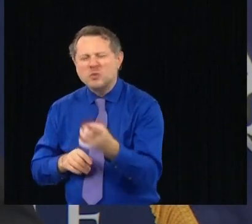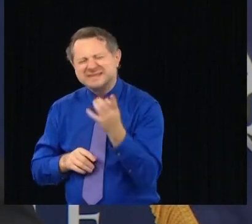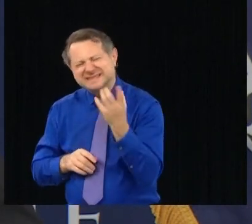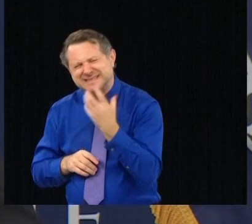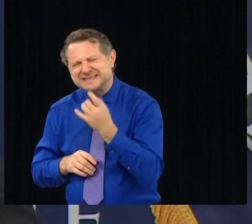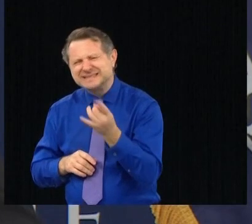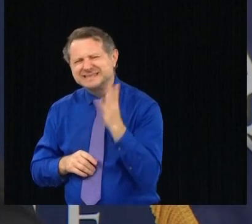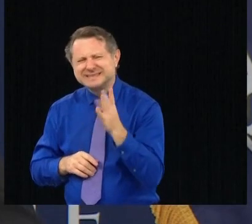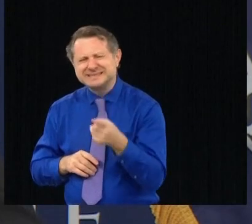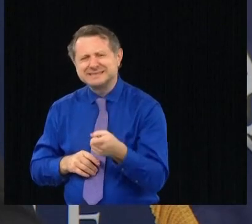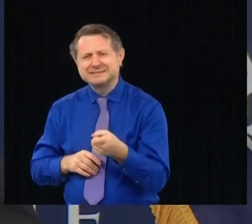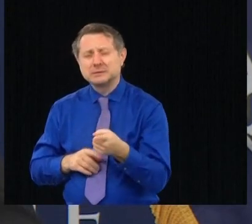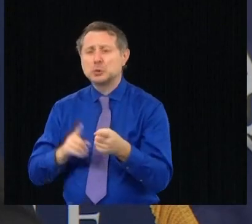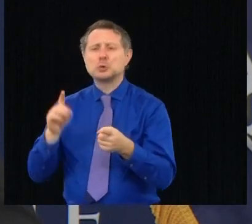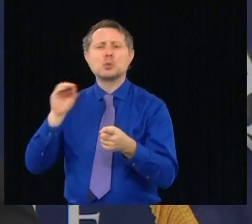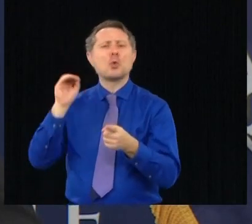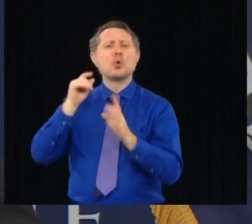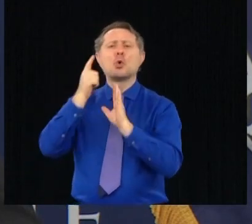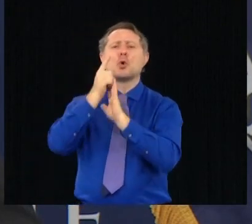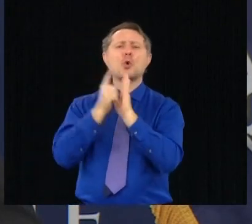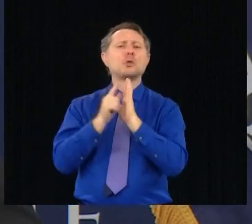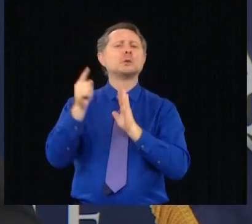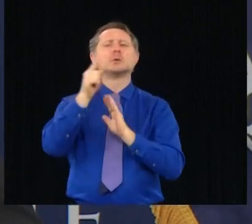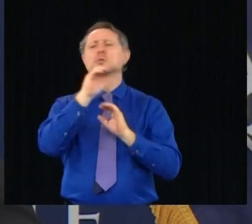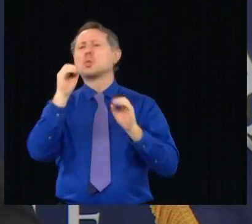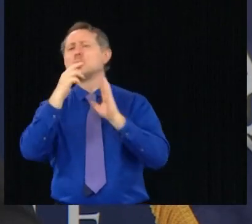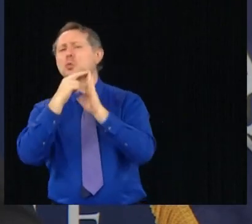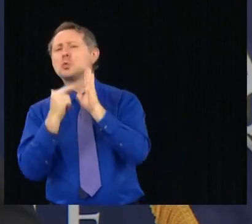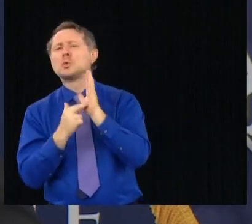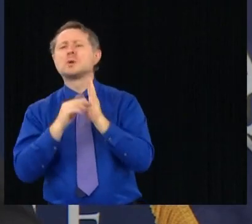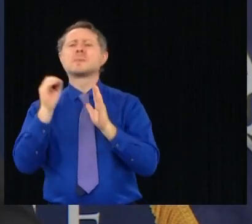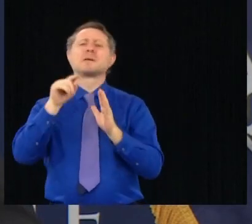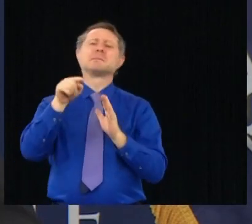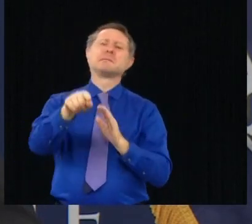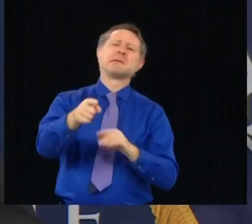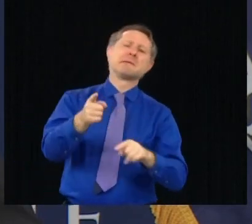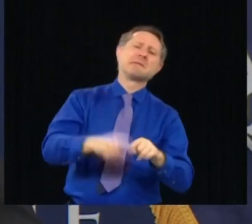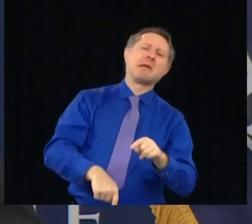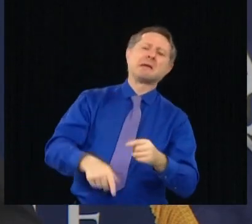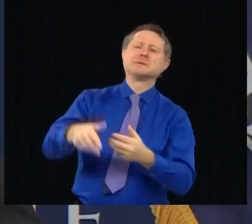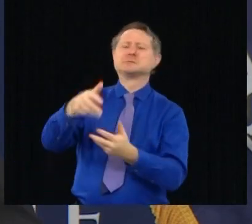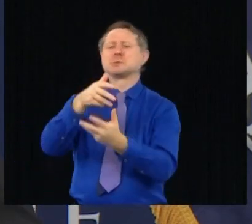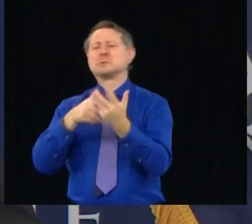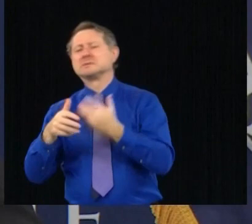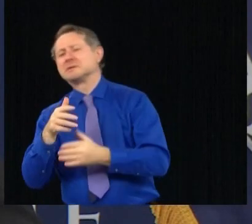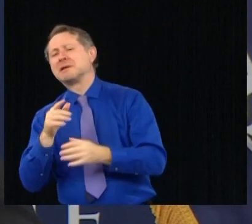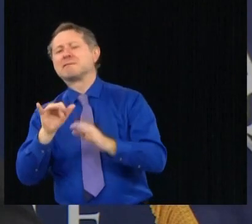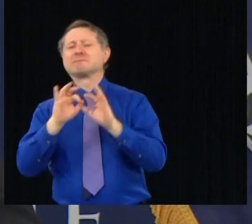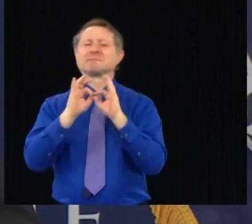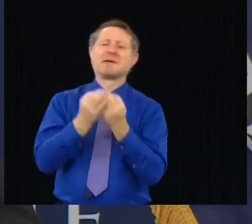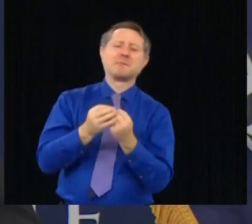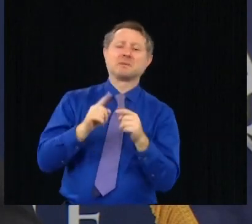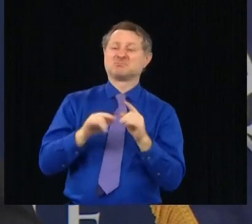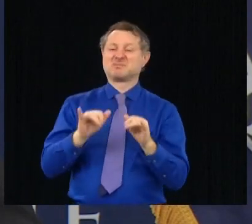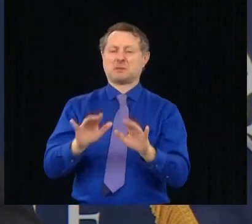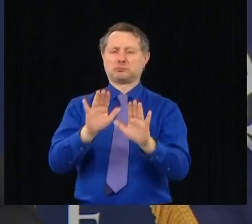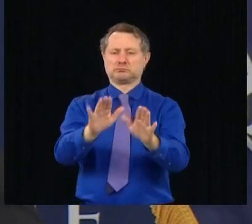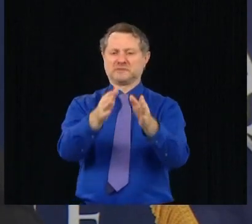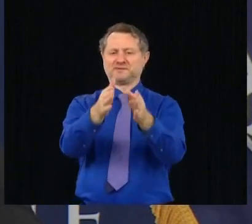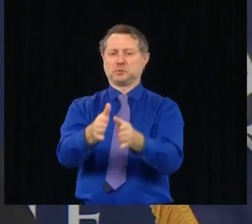GOTTEN WORSE THE MORE WE KNOW, BUT THERE'S NO LAW OR REGULATION